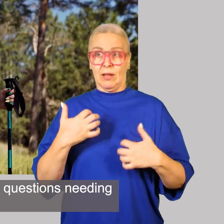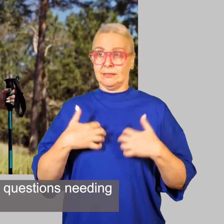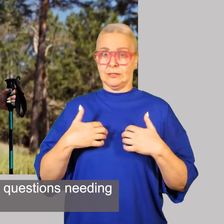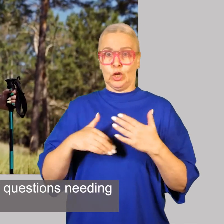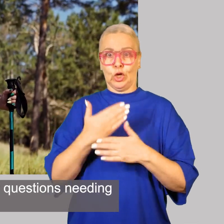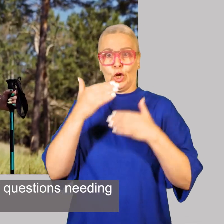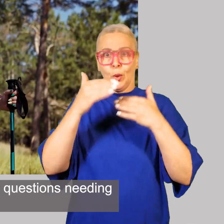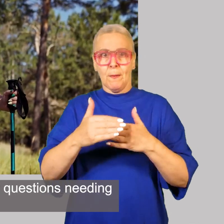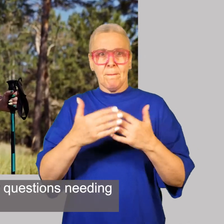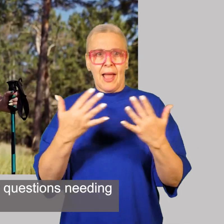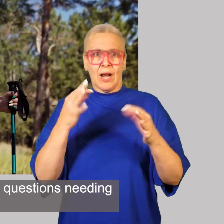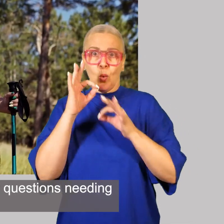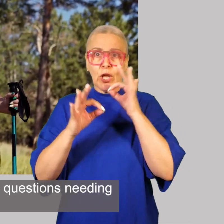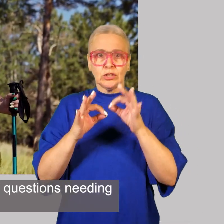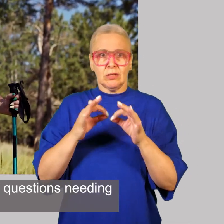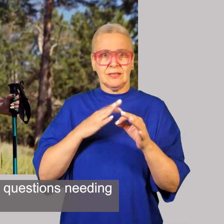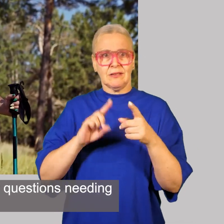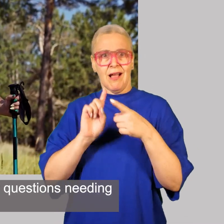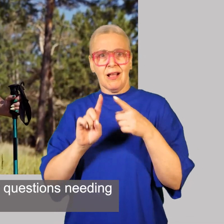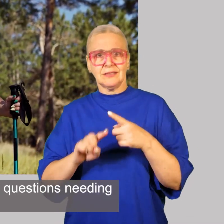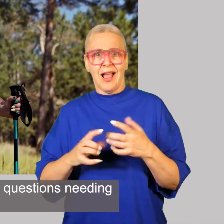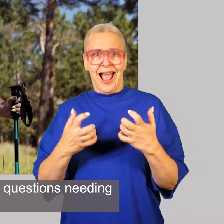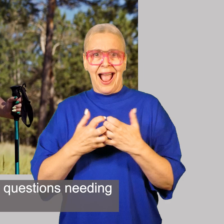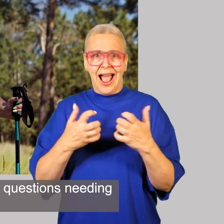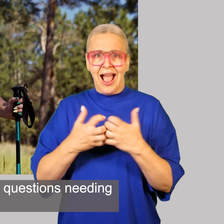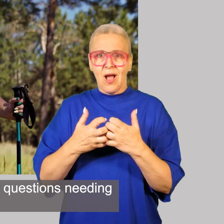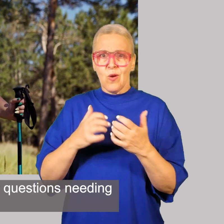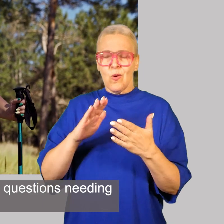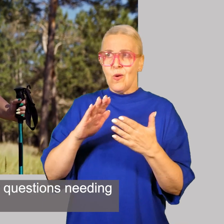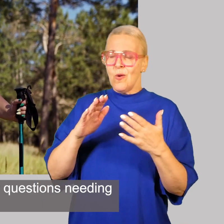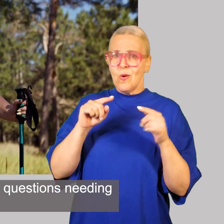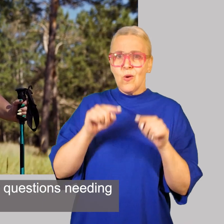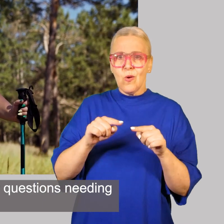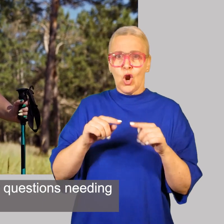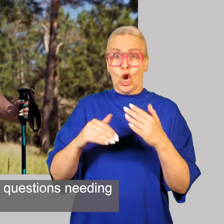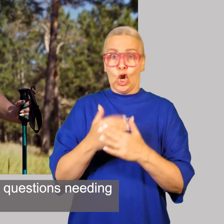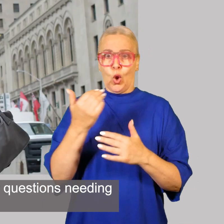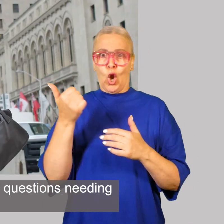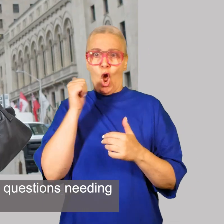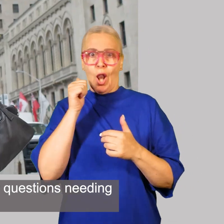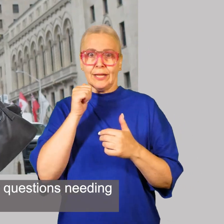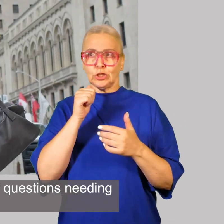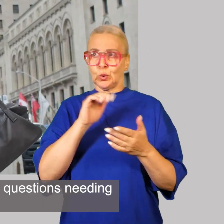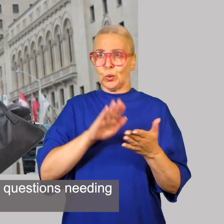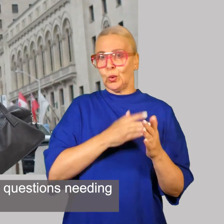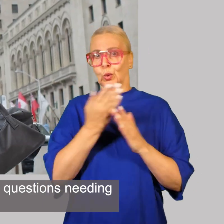We have entered an exciting new era with many questions needing answers on how to translate